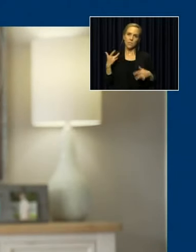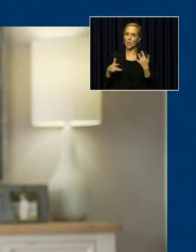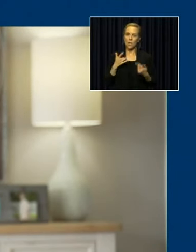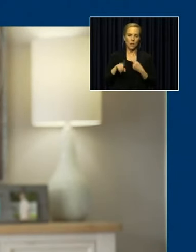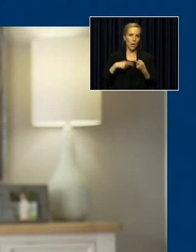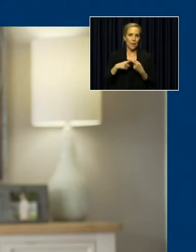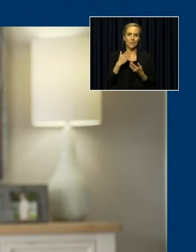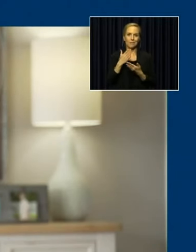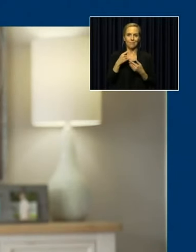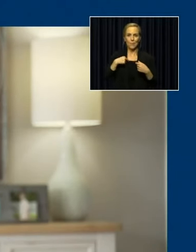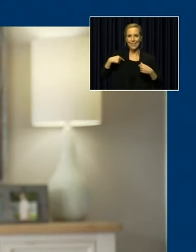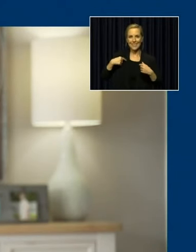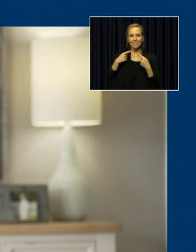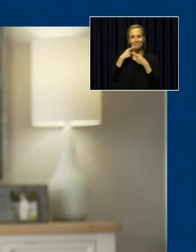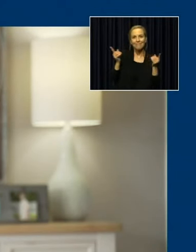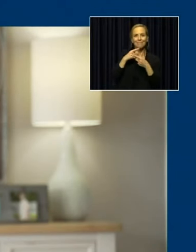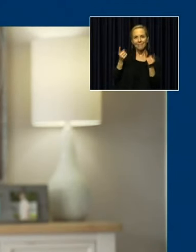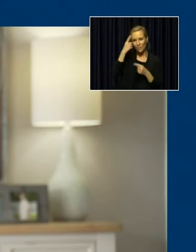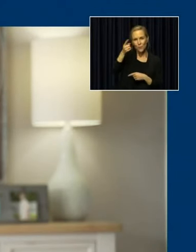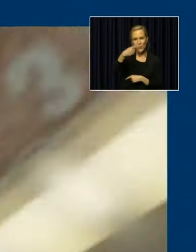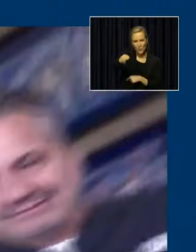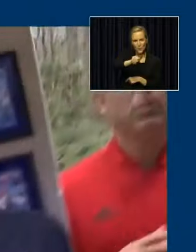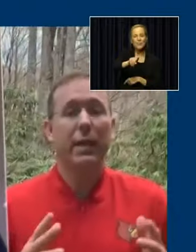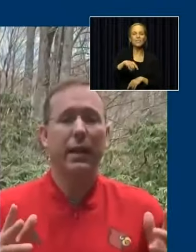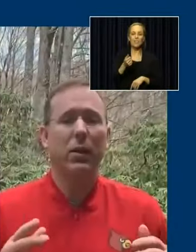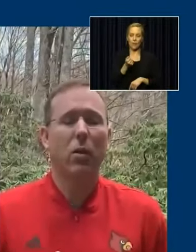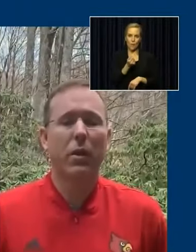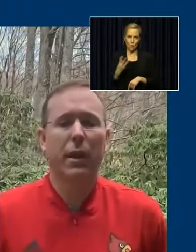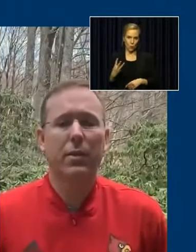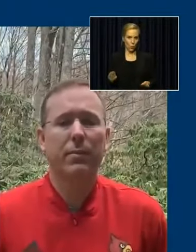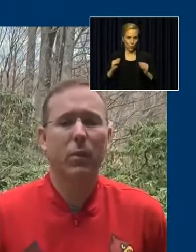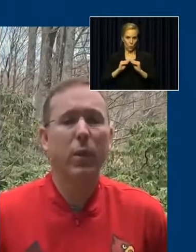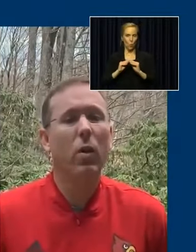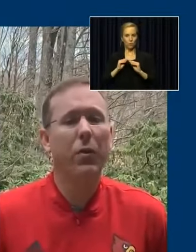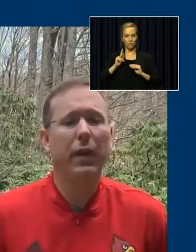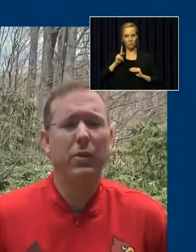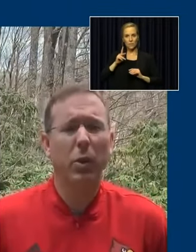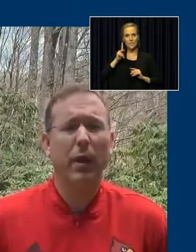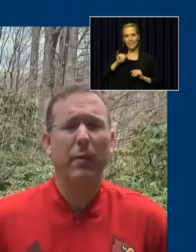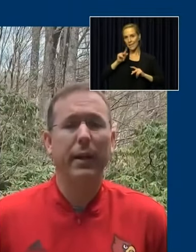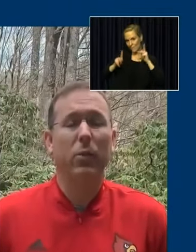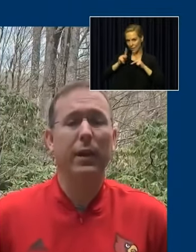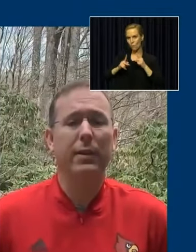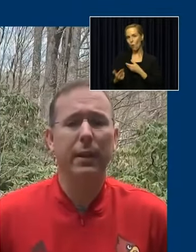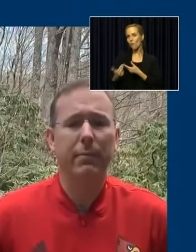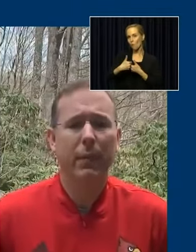STARTED THIS TWO DAYS AGO TO REMIND YOU SOME OF THE NUMBERS THAT ARE OUT THERE. LET'S START WITH THE WHITE HOUSE